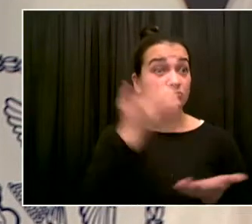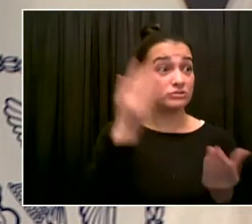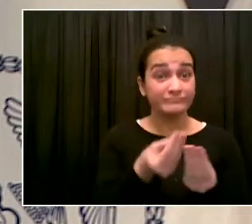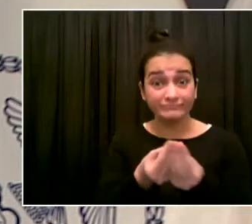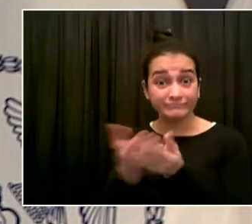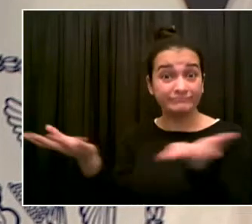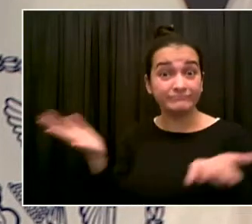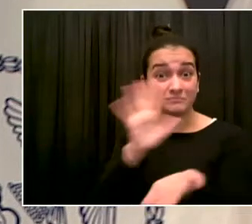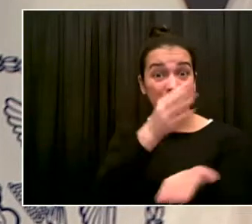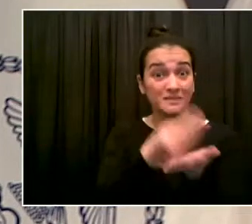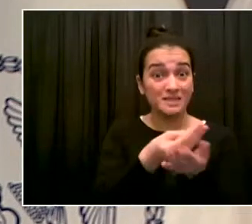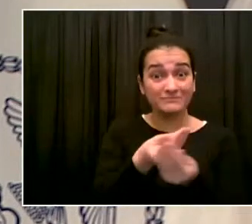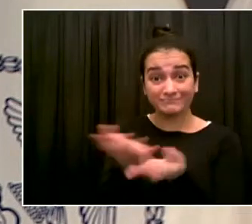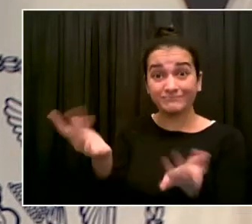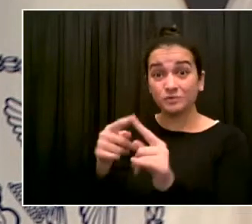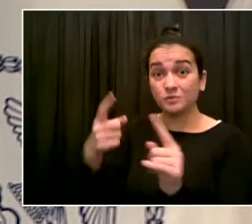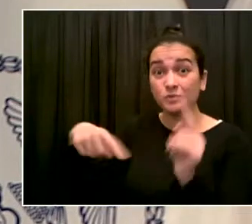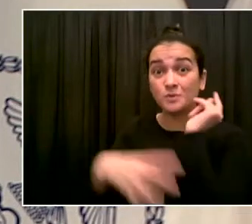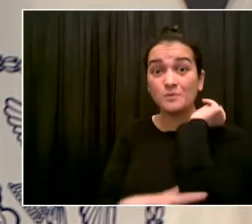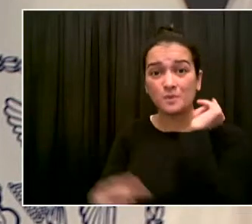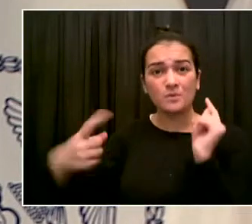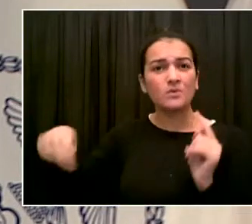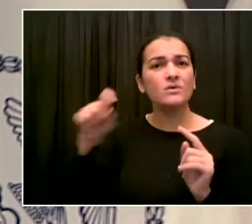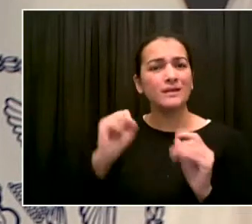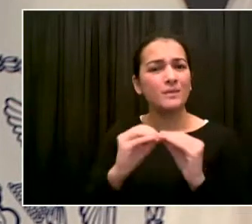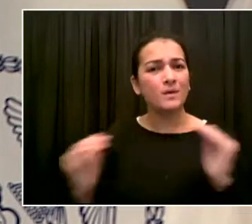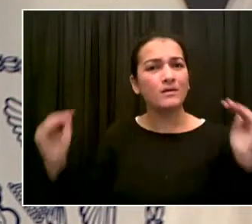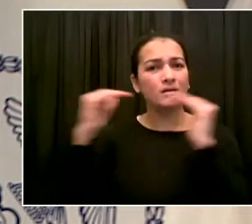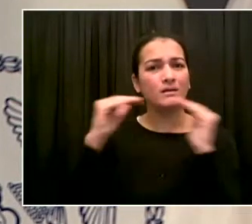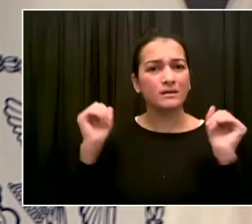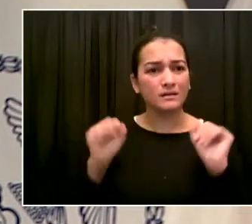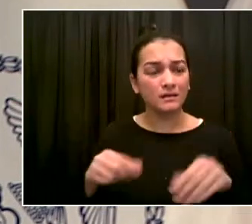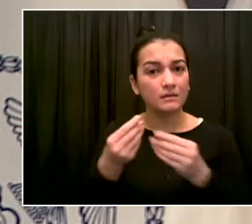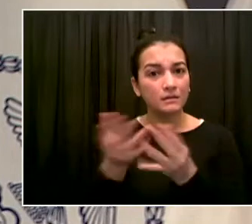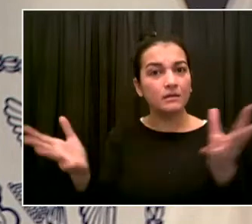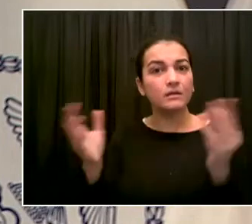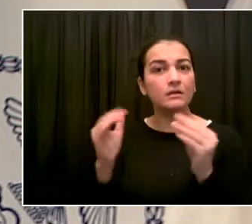SCHOOL AND THEY ARE ALL IN ADDITION TO E TH GOOD THEY FDOOR KIDS AND WEALTH TRANSFER AS WELL